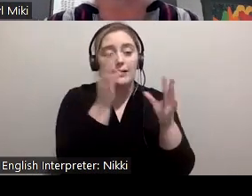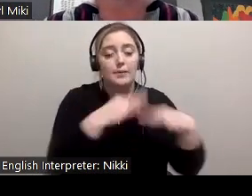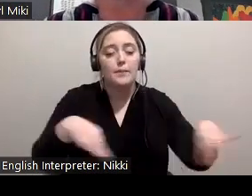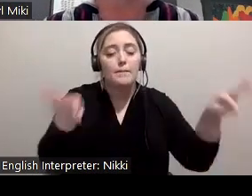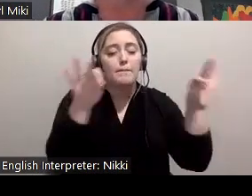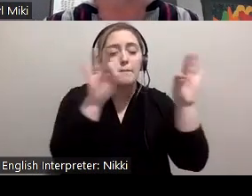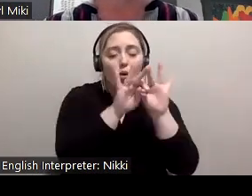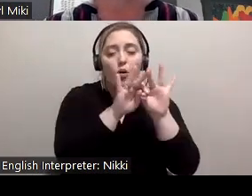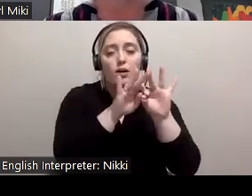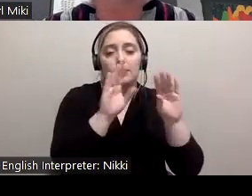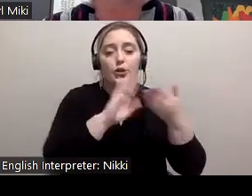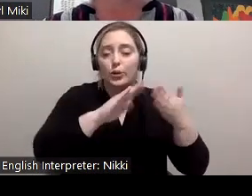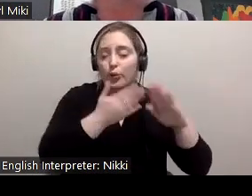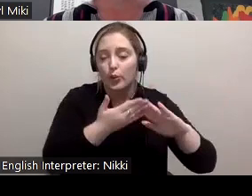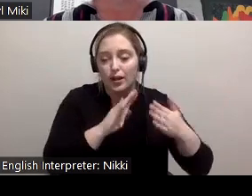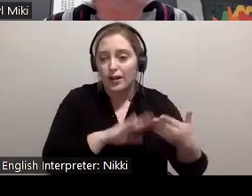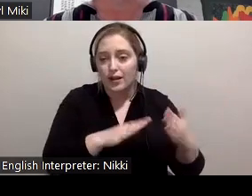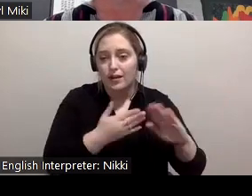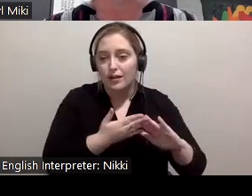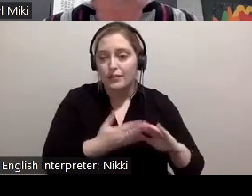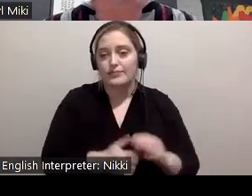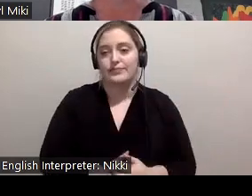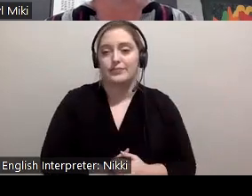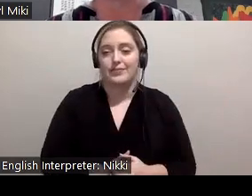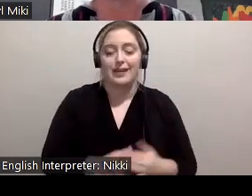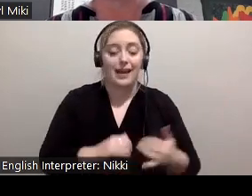Uh and also how does your programming support Manitoba